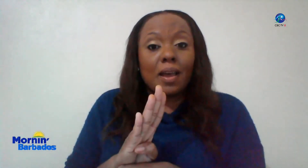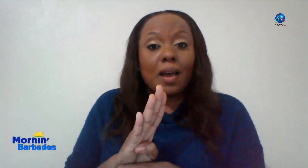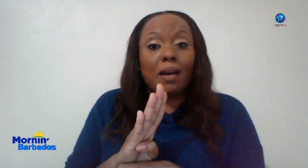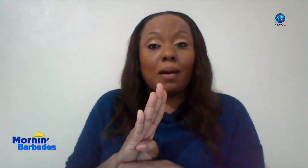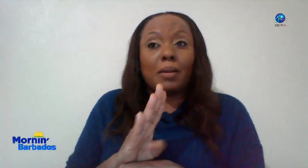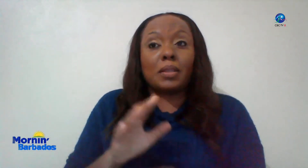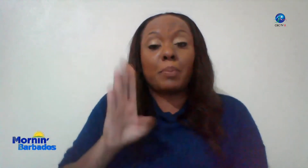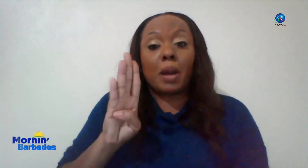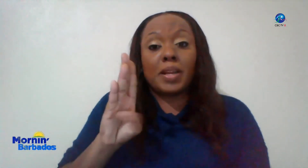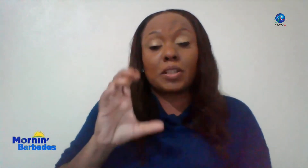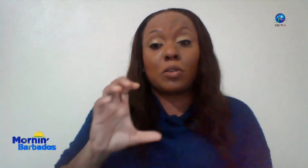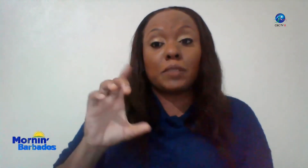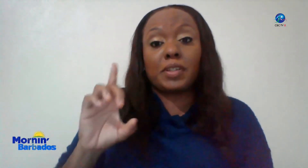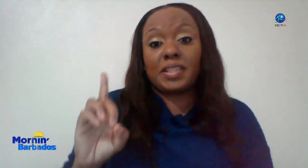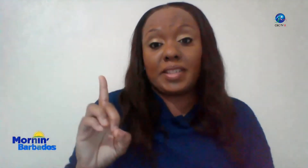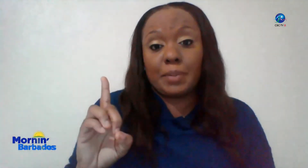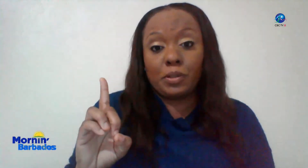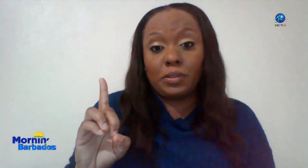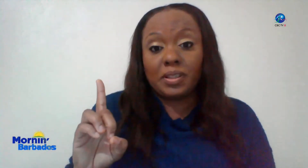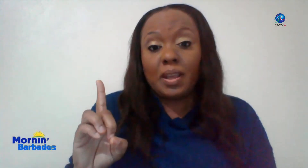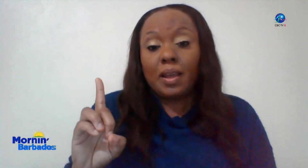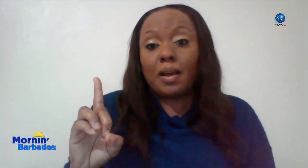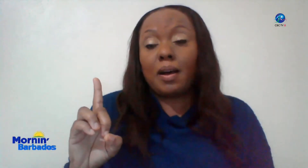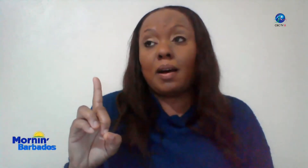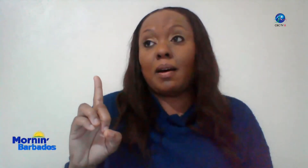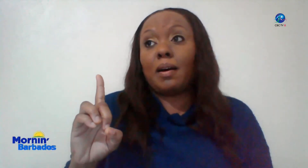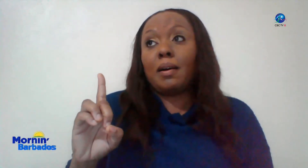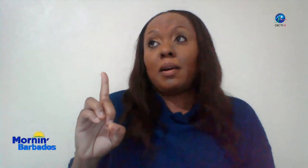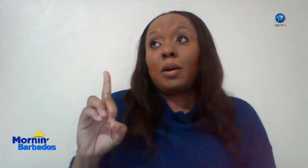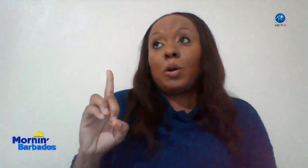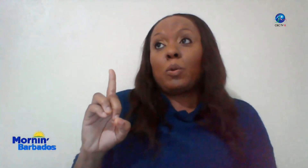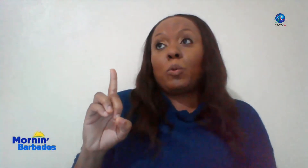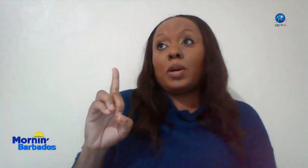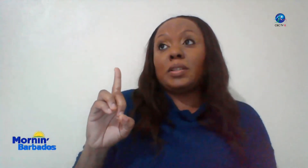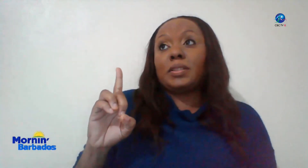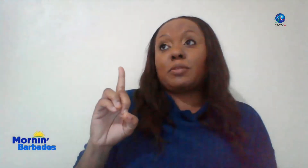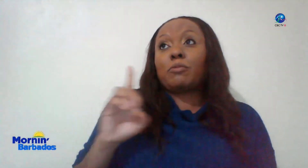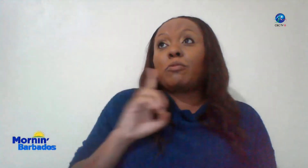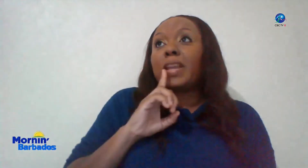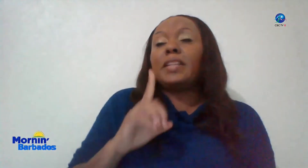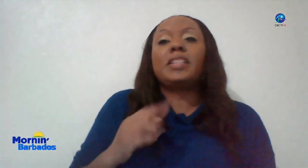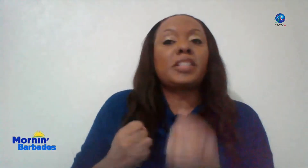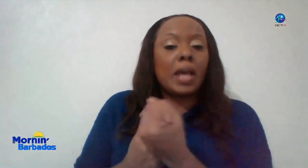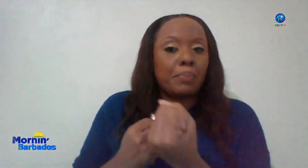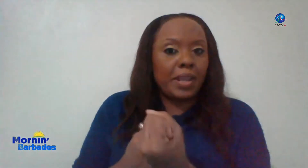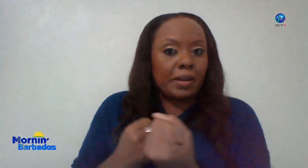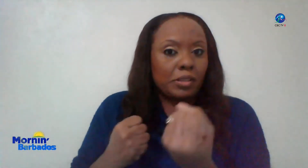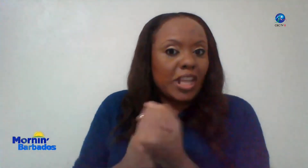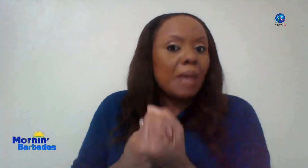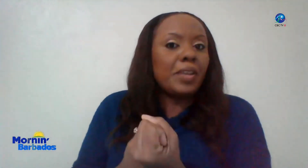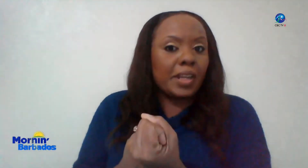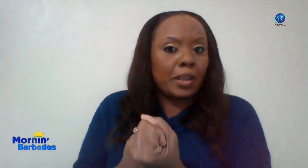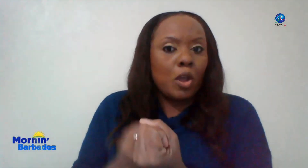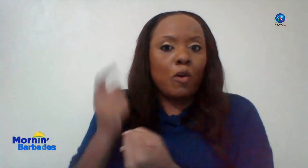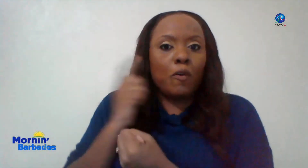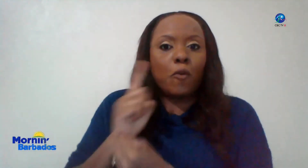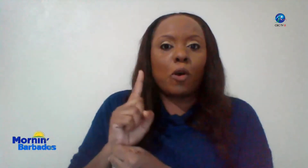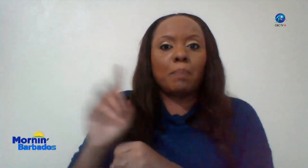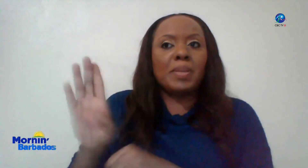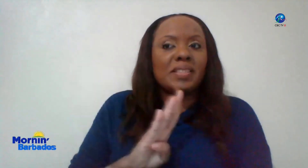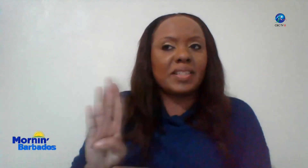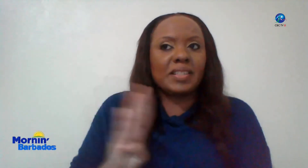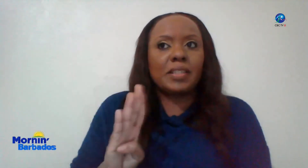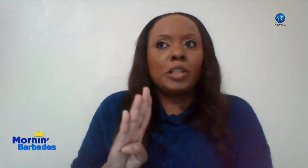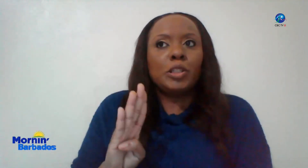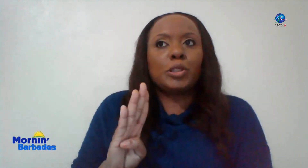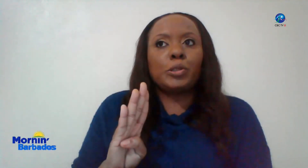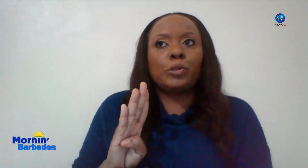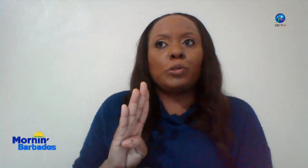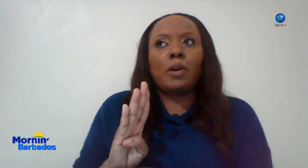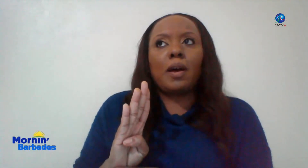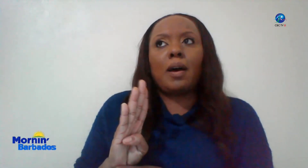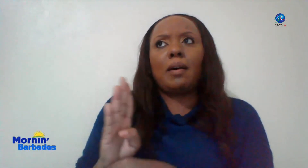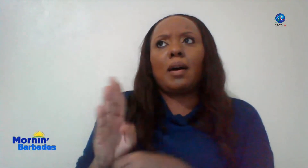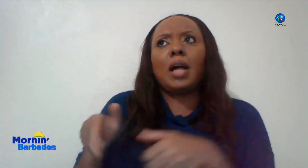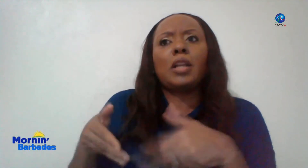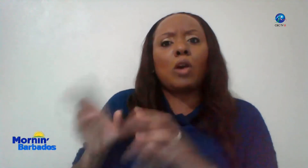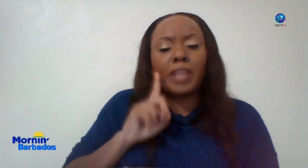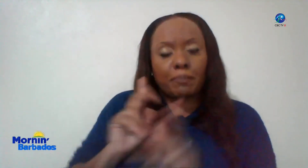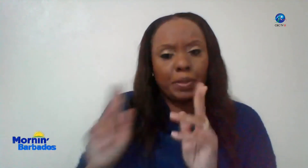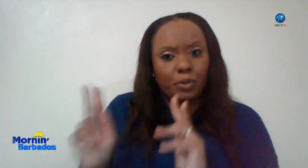uh the Barbados constantly disabled uh was really champagne championing for businesses to uh allow